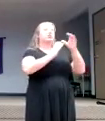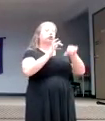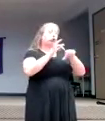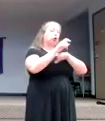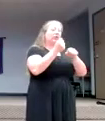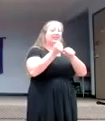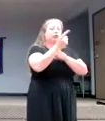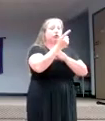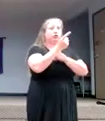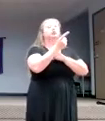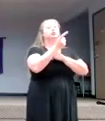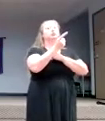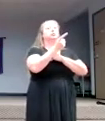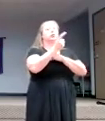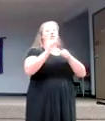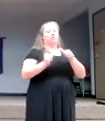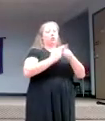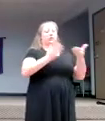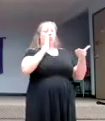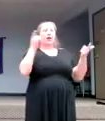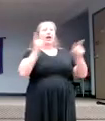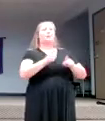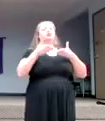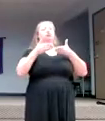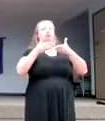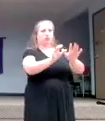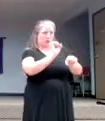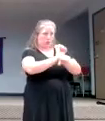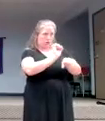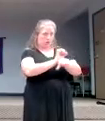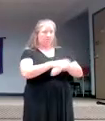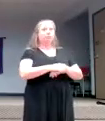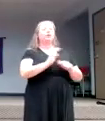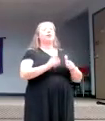The very first thing that will occur is the street work. The next thing that will occur